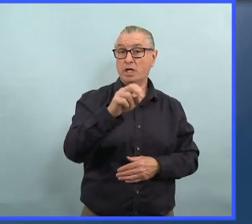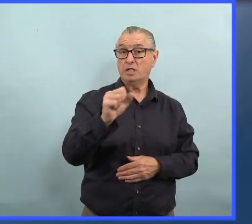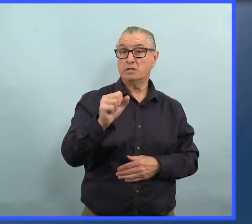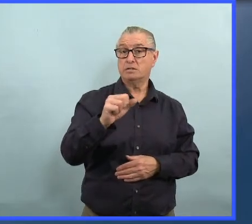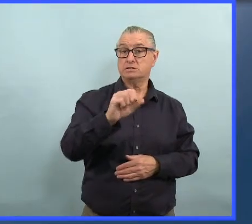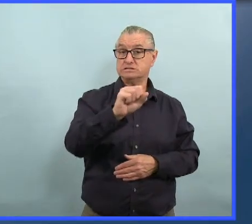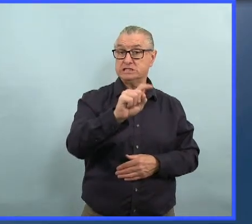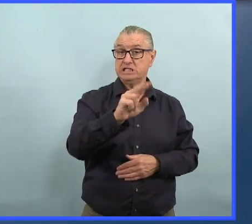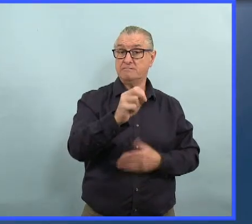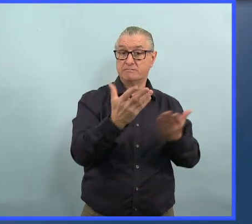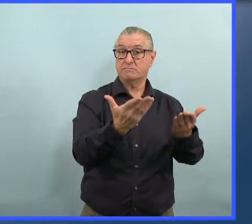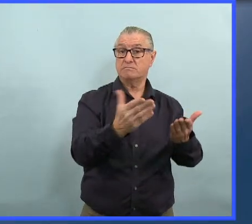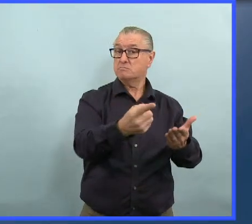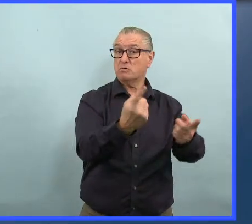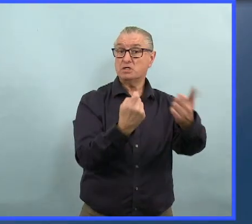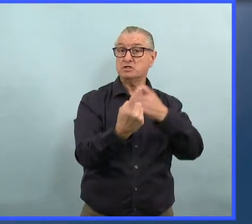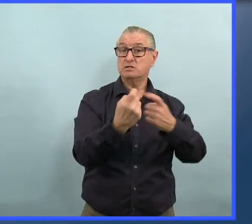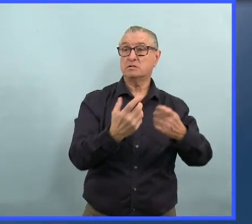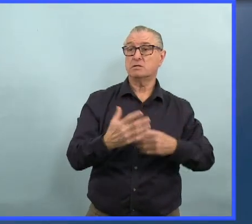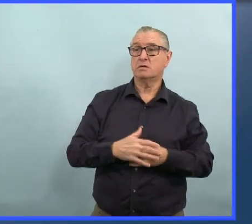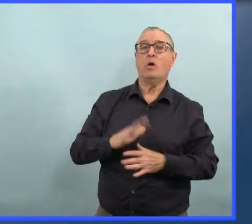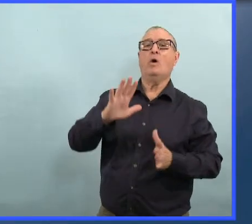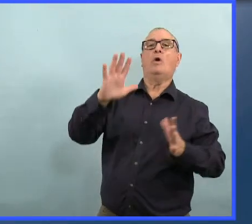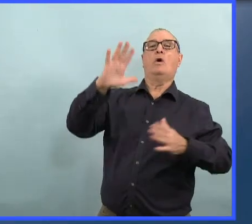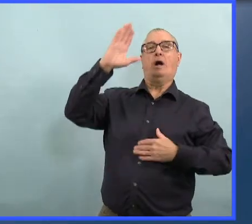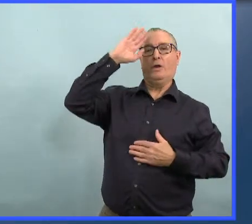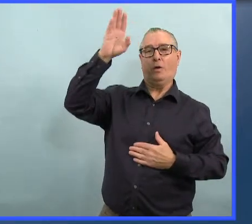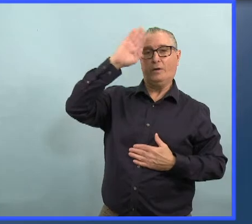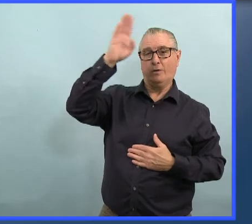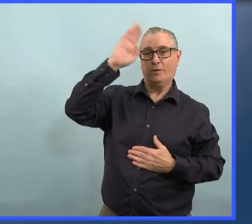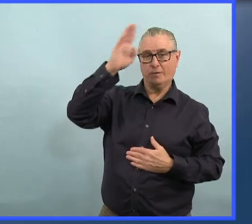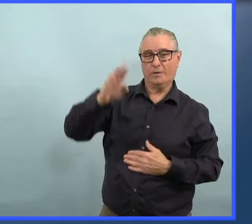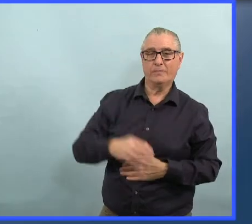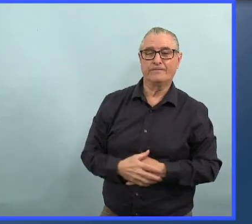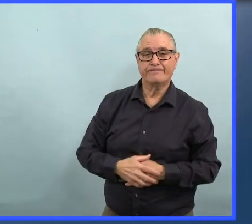oh hi there uh doctor roose and i know you said earlier that uh it's it's a bit too early